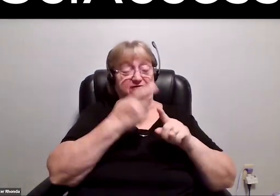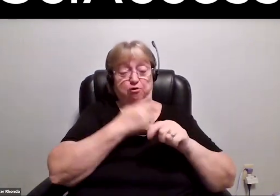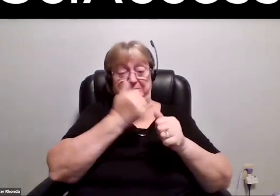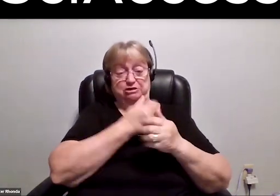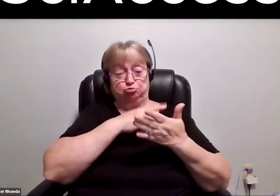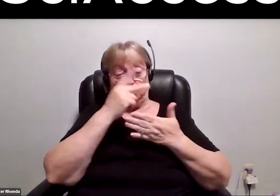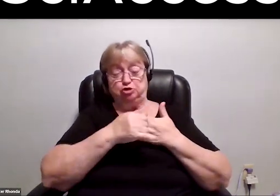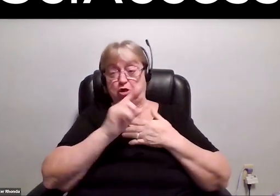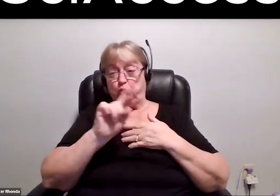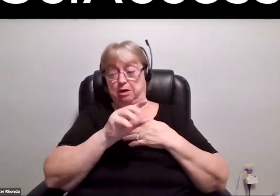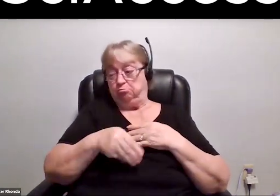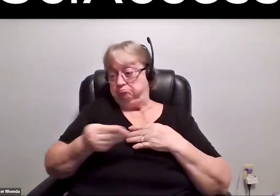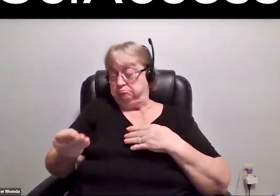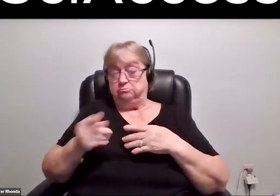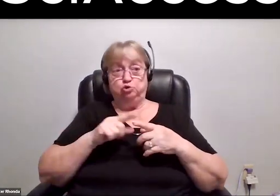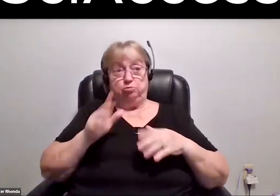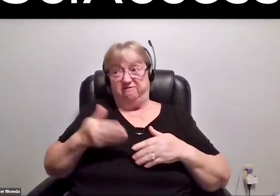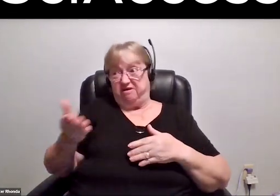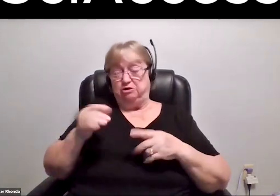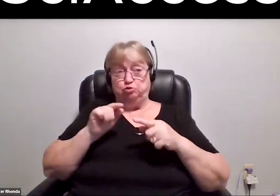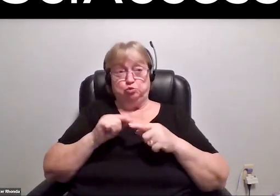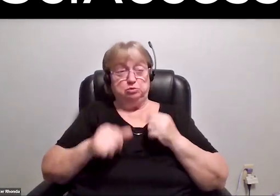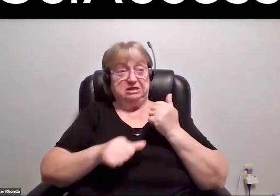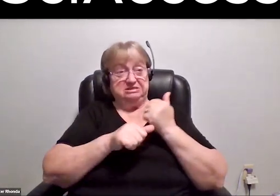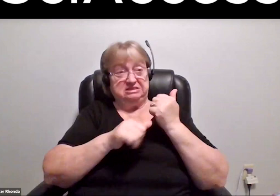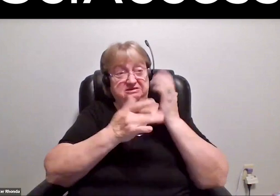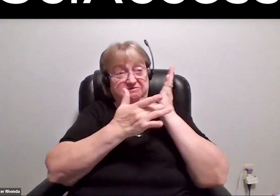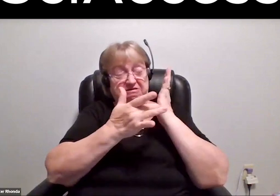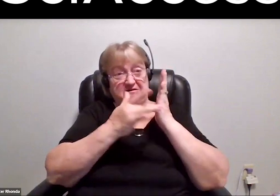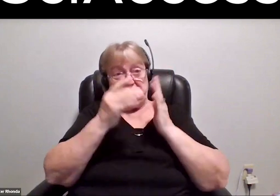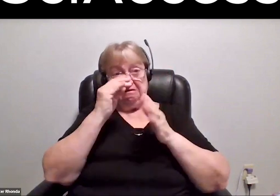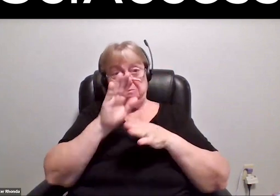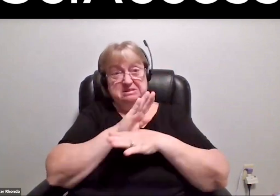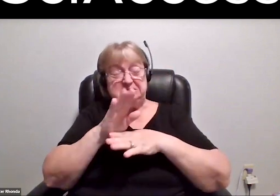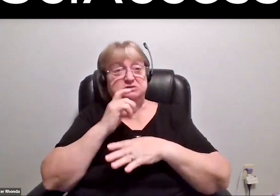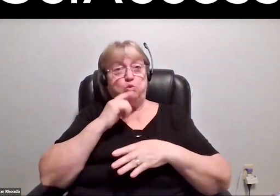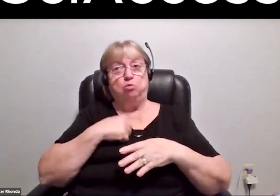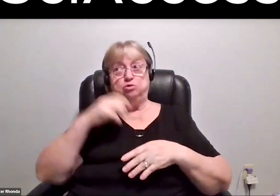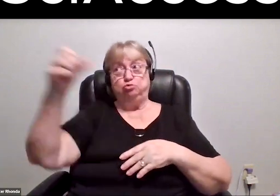Do you provide this to the assistive tech industry? Also, do you bring in those students with disabilities